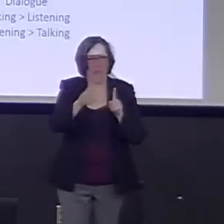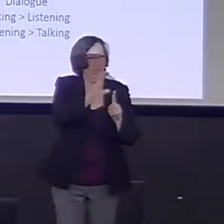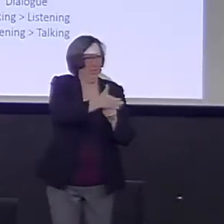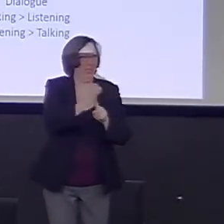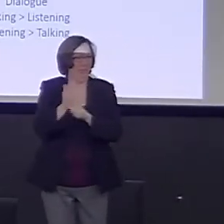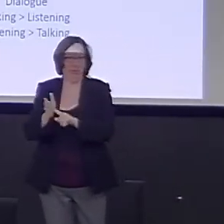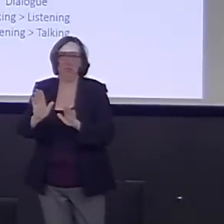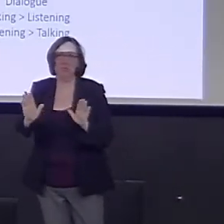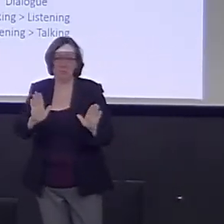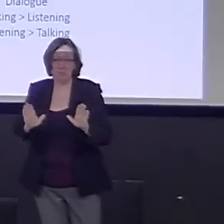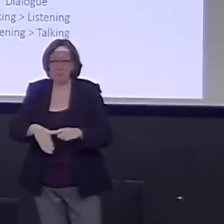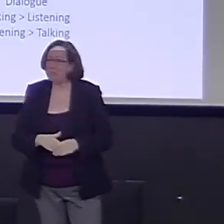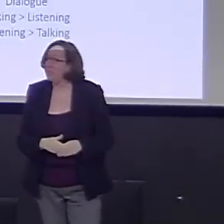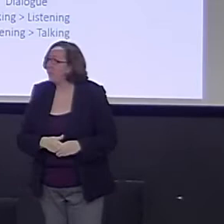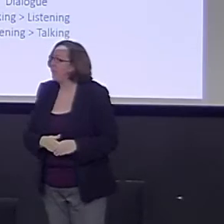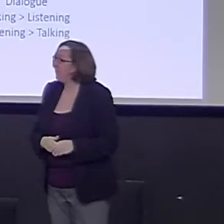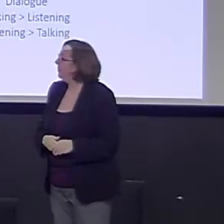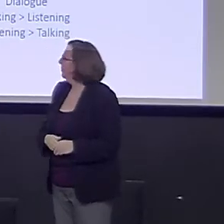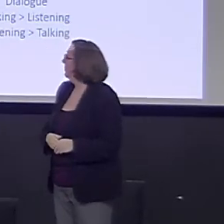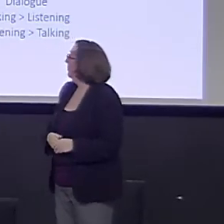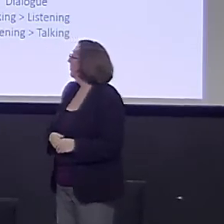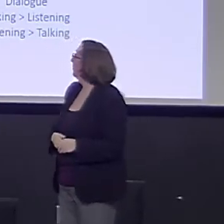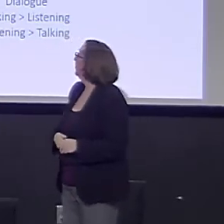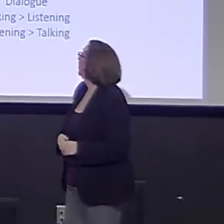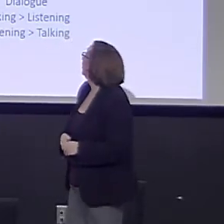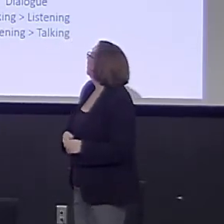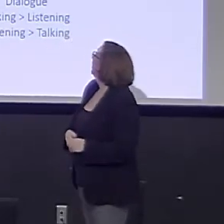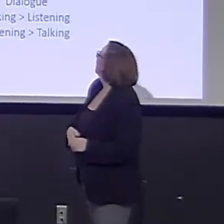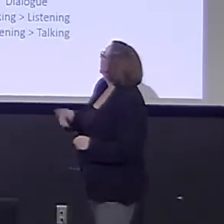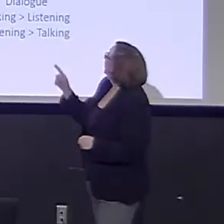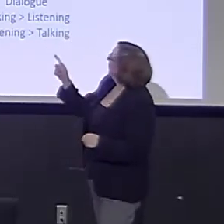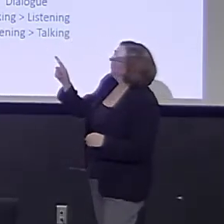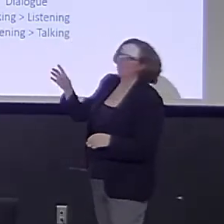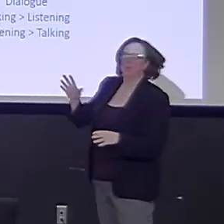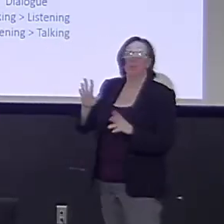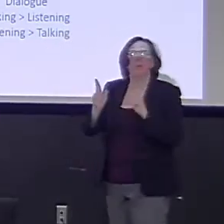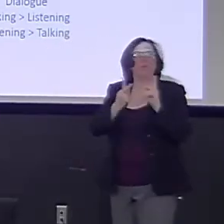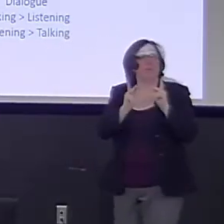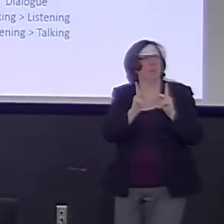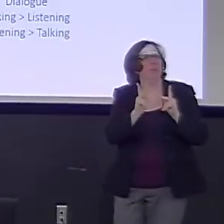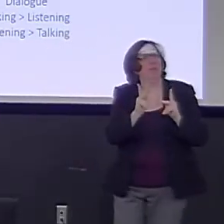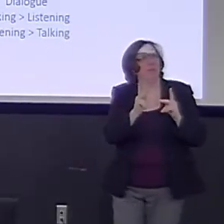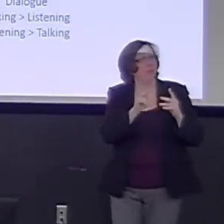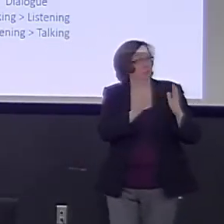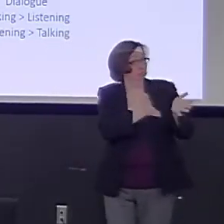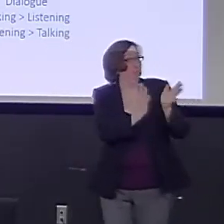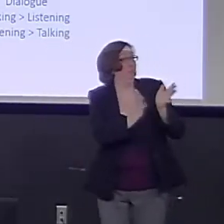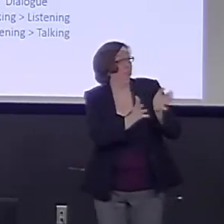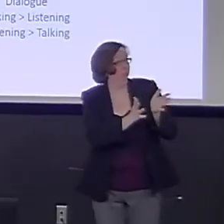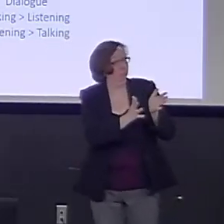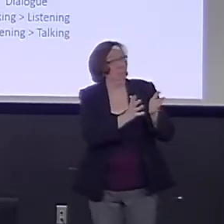I have two conditions of people talking in monologue and dialogue and I'm gonna tell you exactly what that is in a minute,